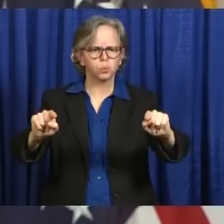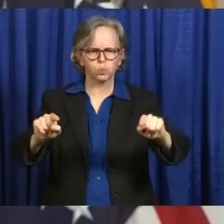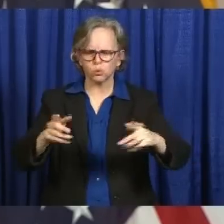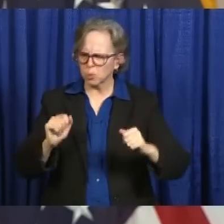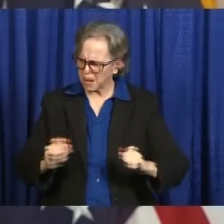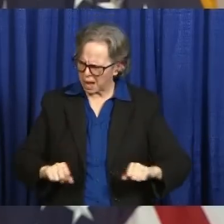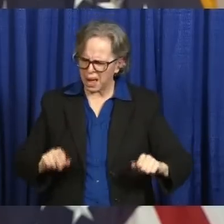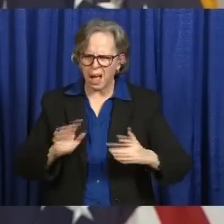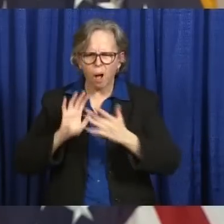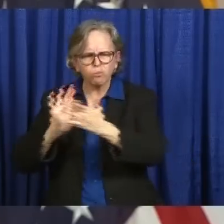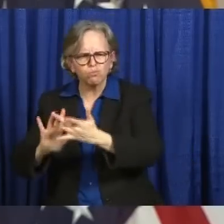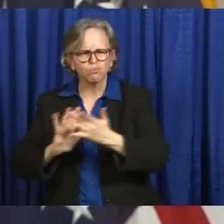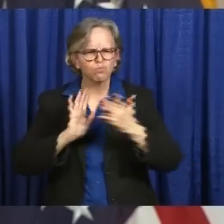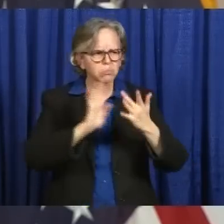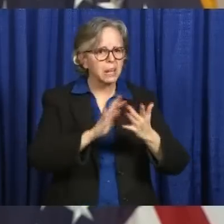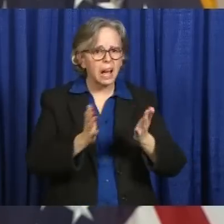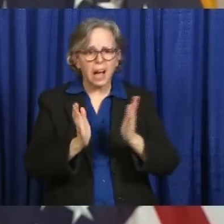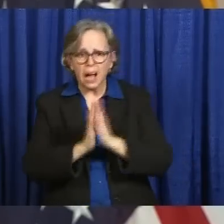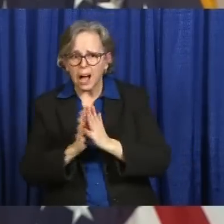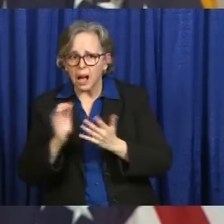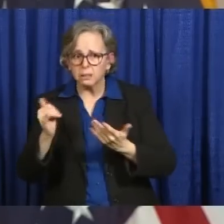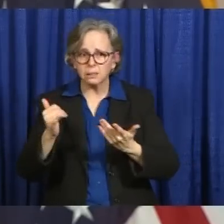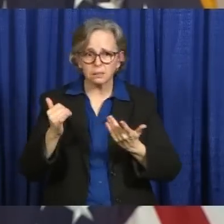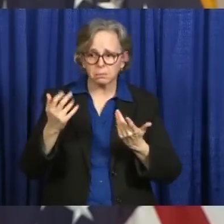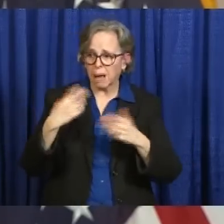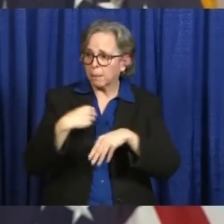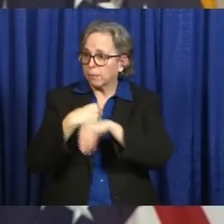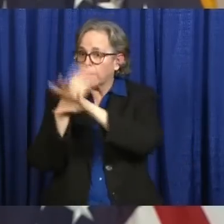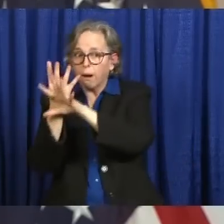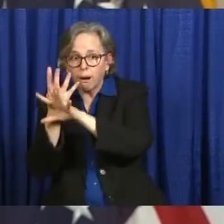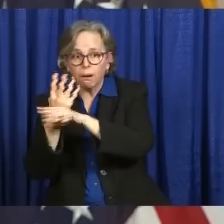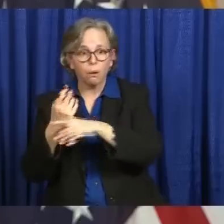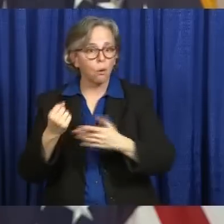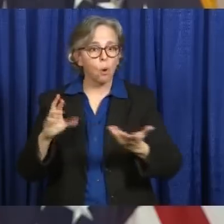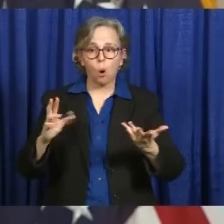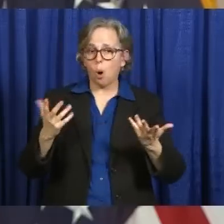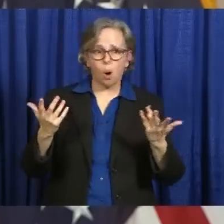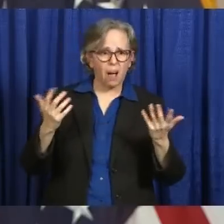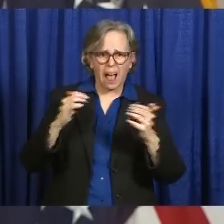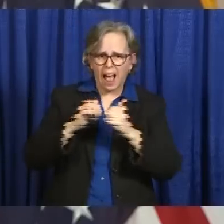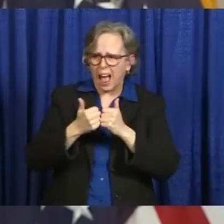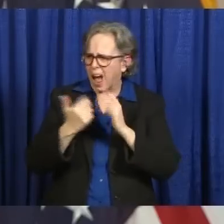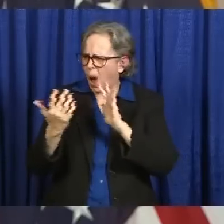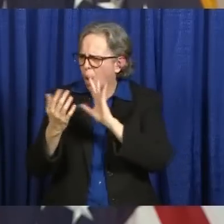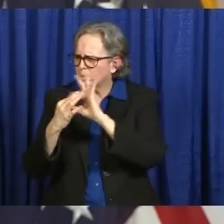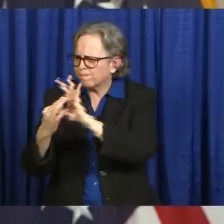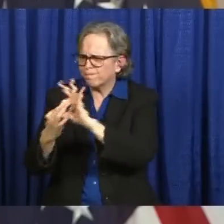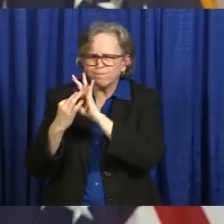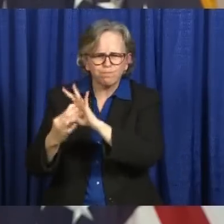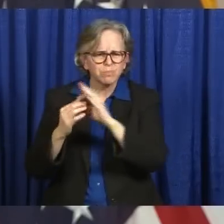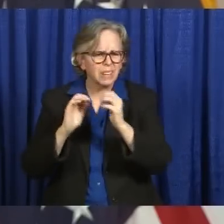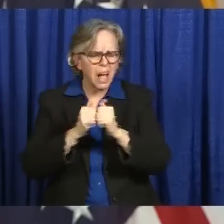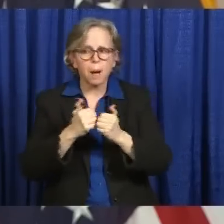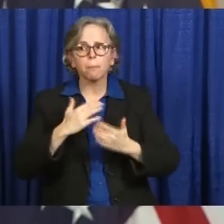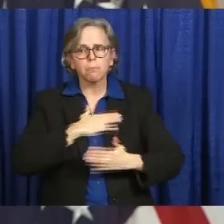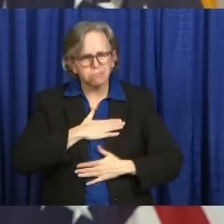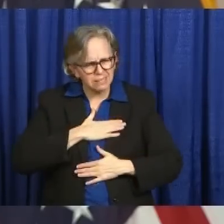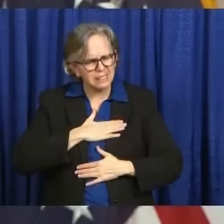MENTAL HEALTH AND ADDICTION CENTERS ARE OPEN AND YOU NEED TO REACH OUT TO THEM TO SEE IF YOU CAN CONNECT BY TELEHEALTH.